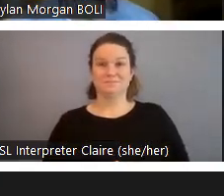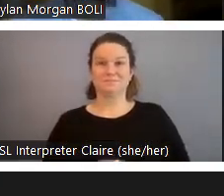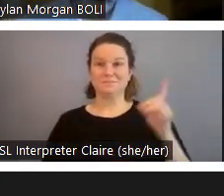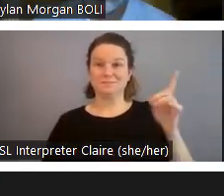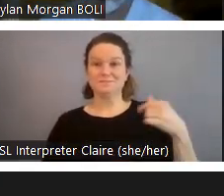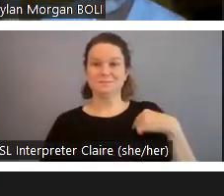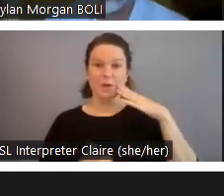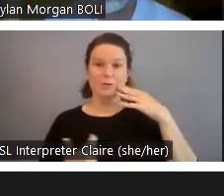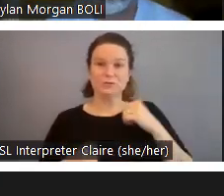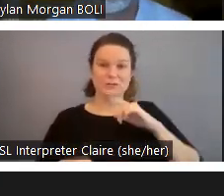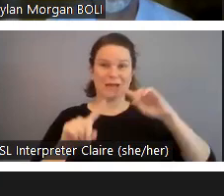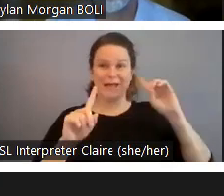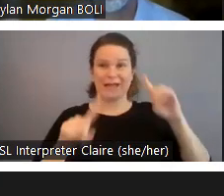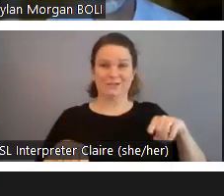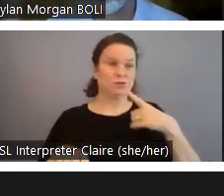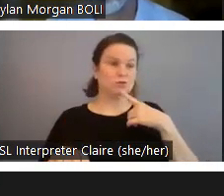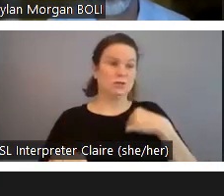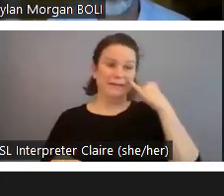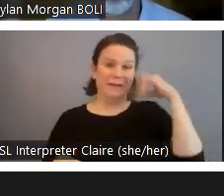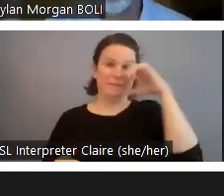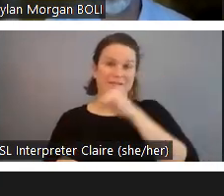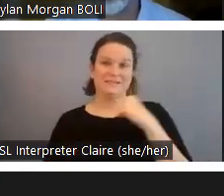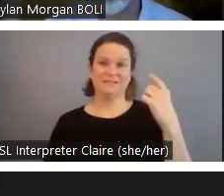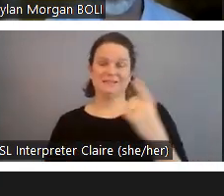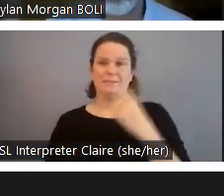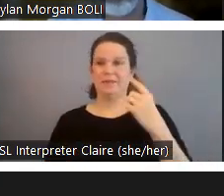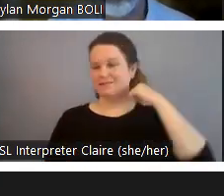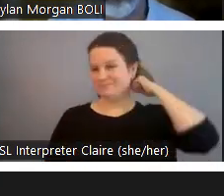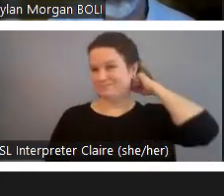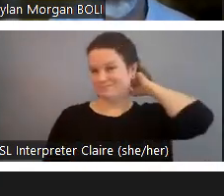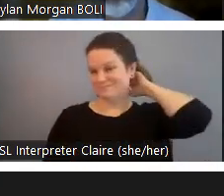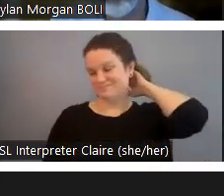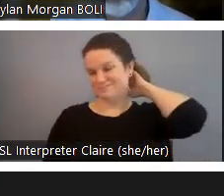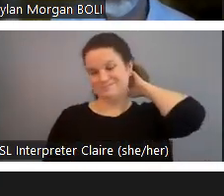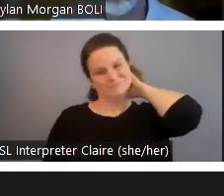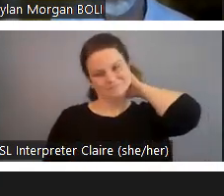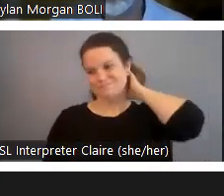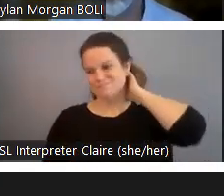and Dylan, tell me if I've missed